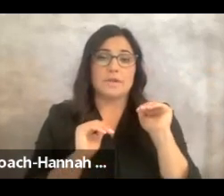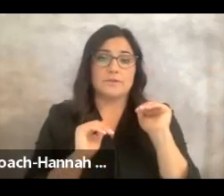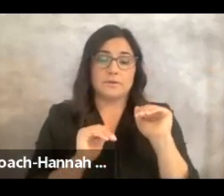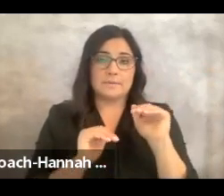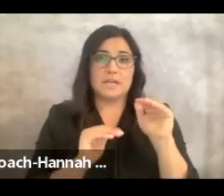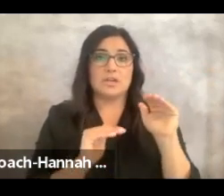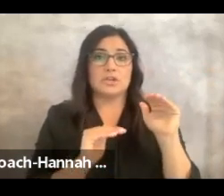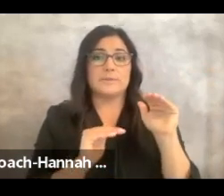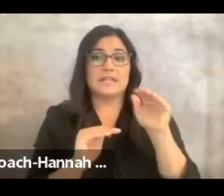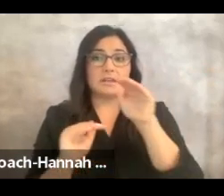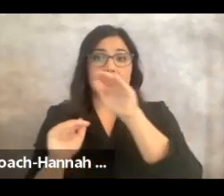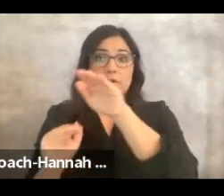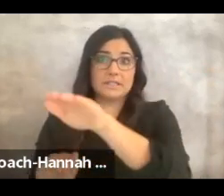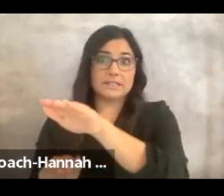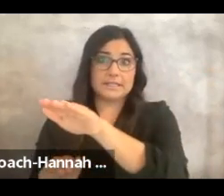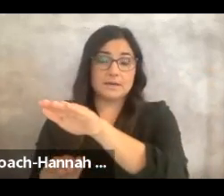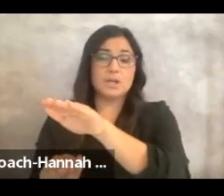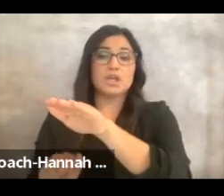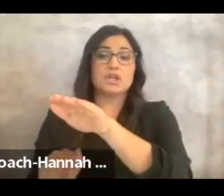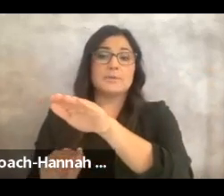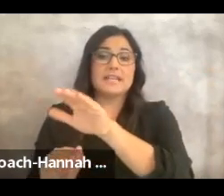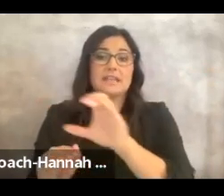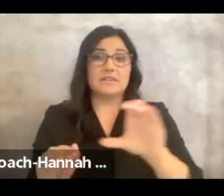if you're like me and you're going to be taking the performance exam, you're going to be taking